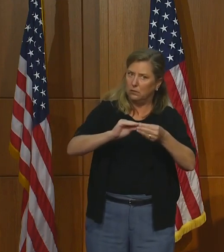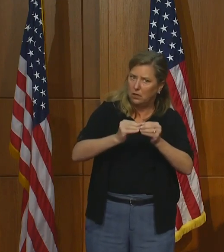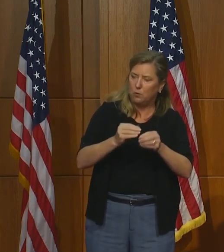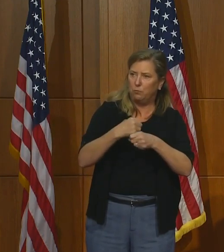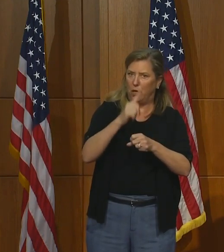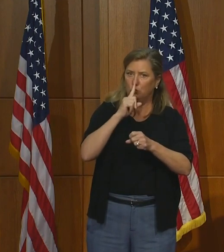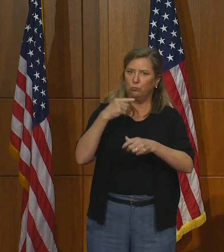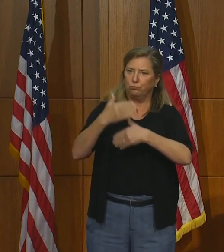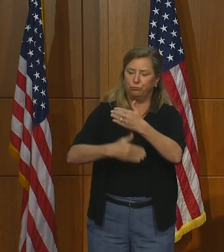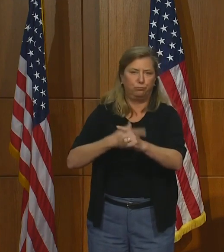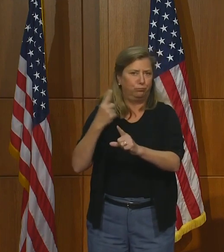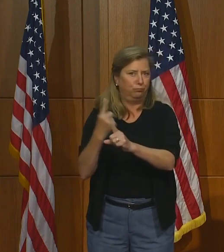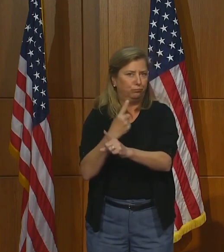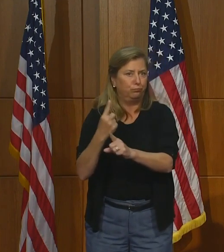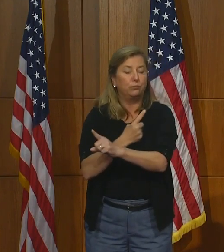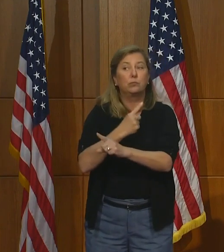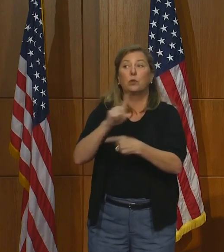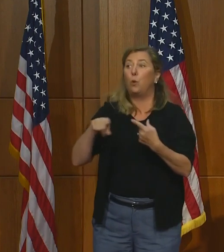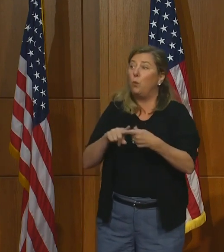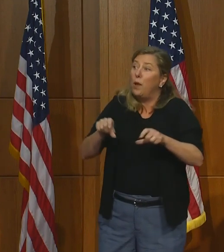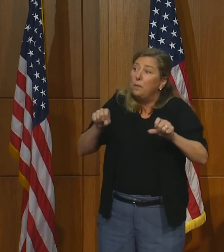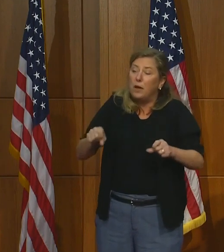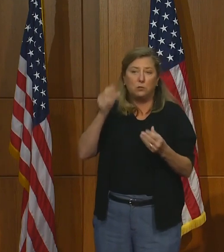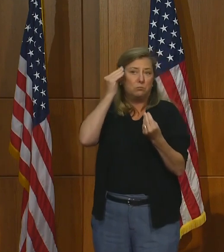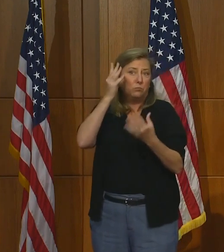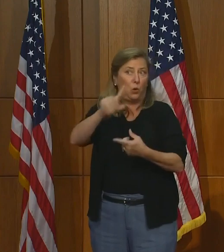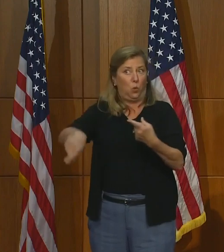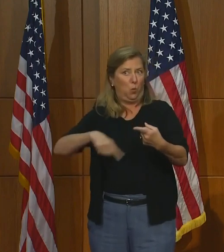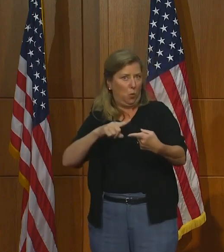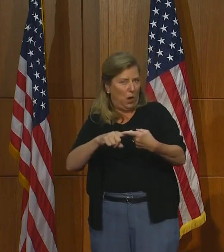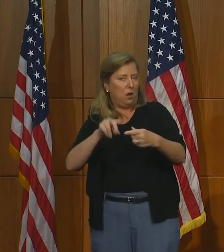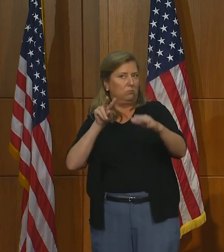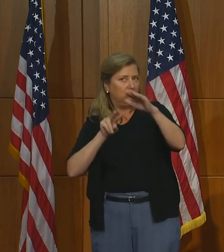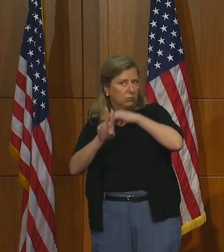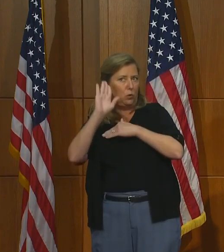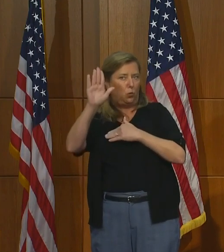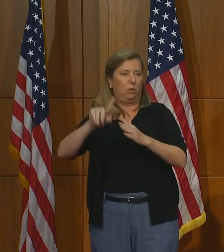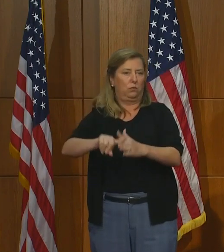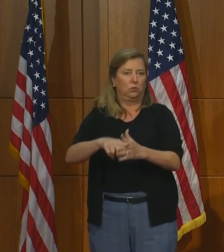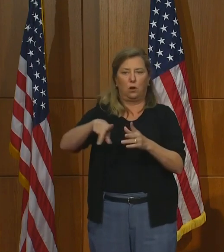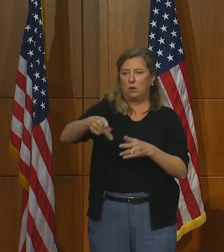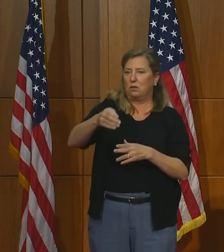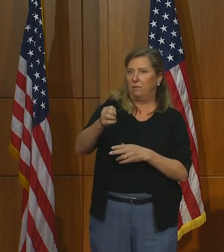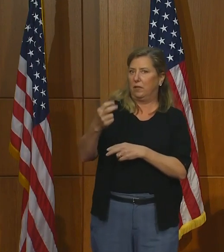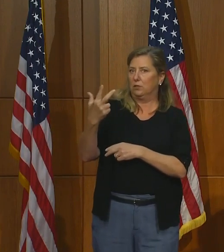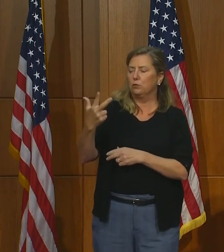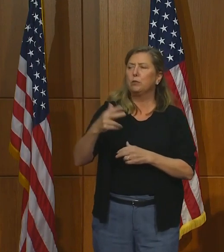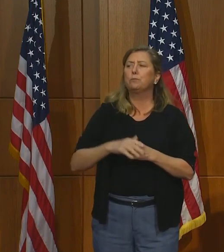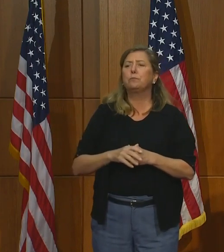IT THE DATA AGAIN ONE OF MOVE FORWARD SAFELY AND RESPONSIBLY